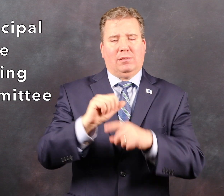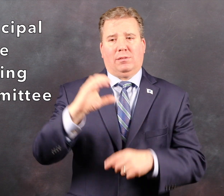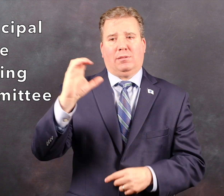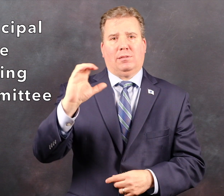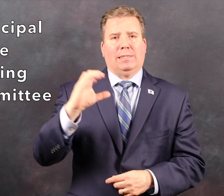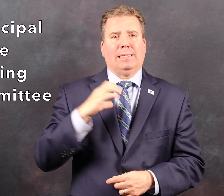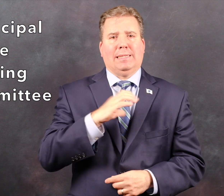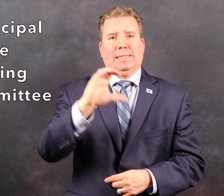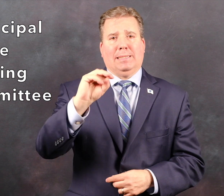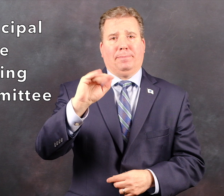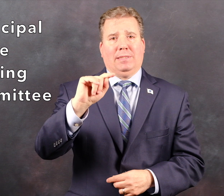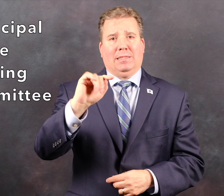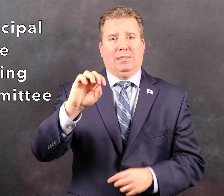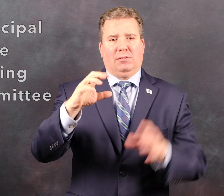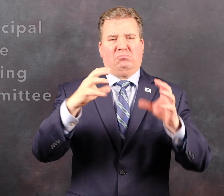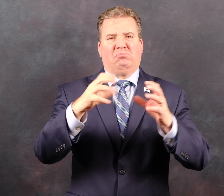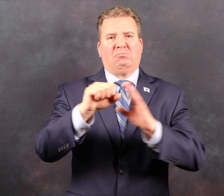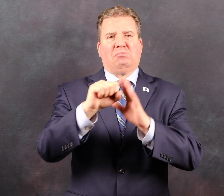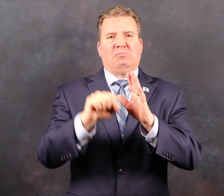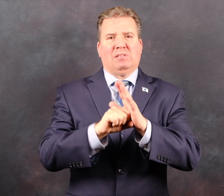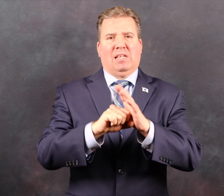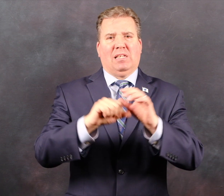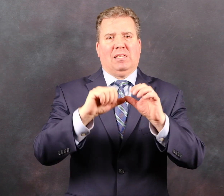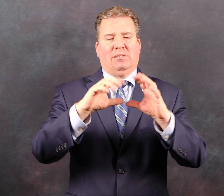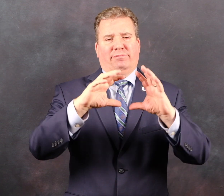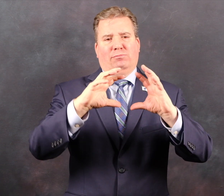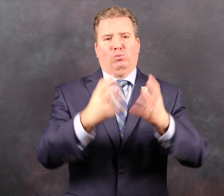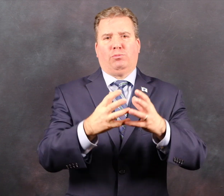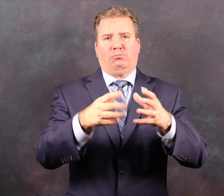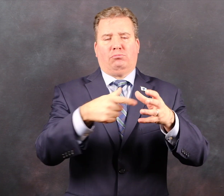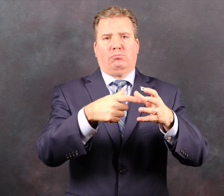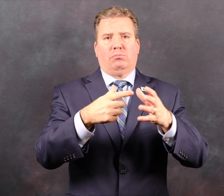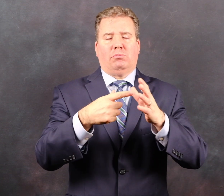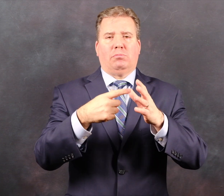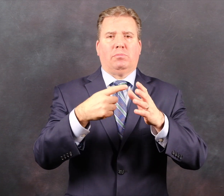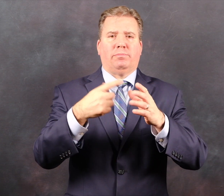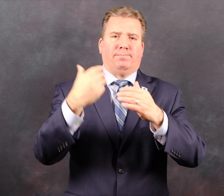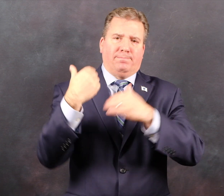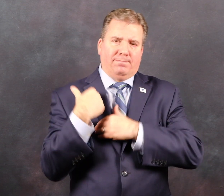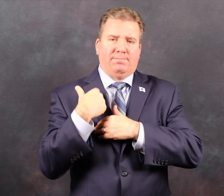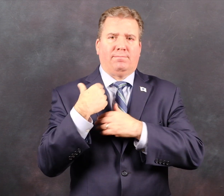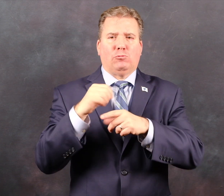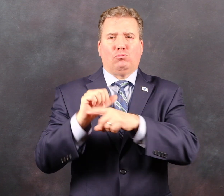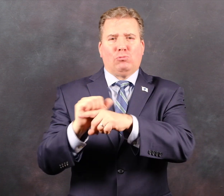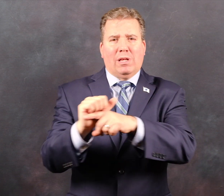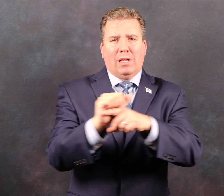which is a state agency responsible for providing trainings to all municipal police departments